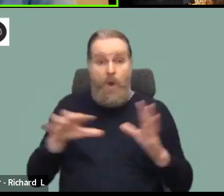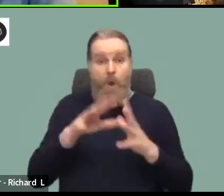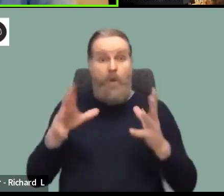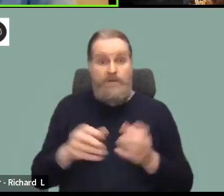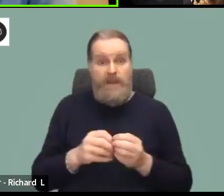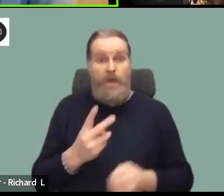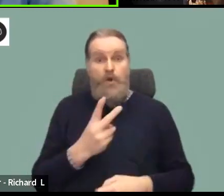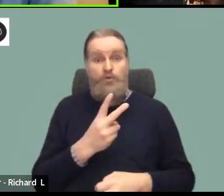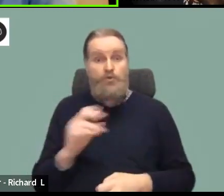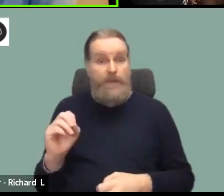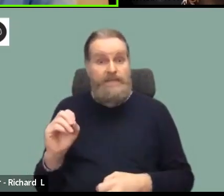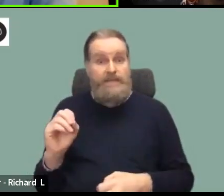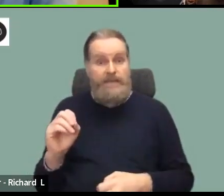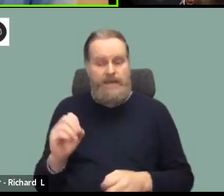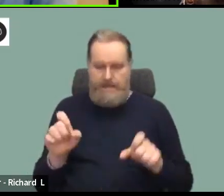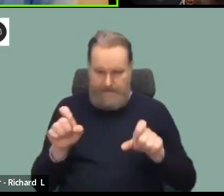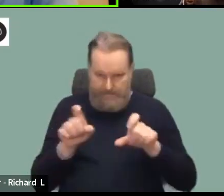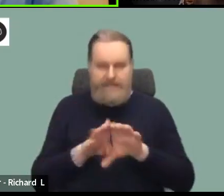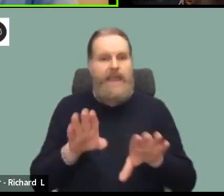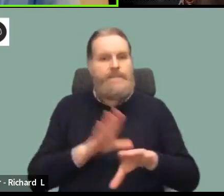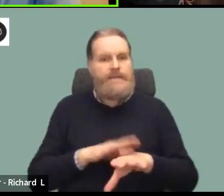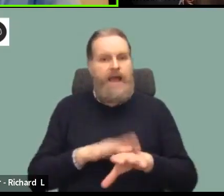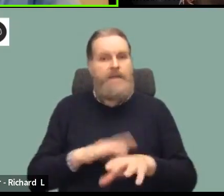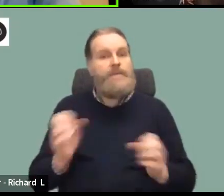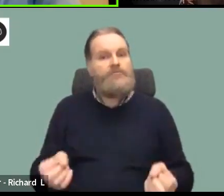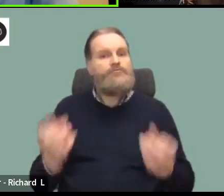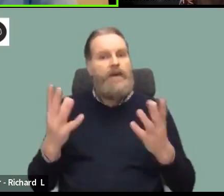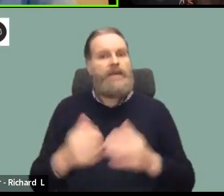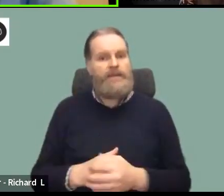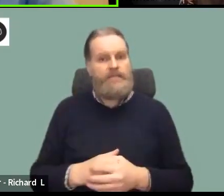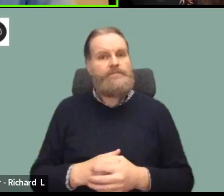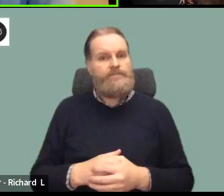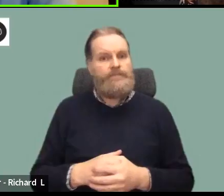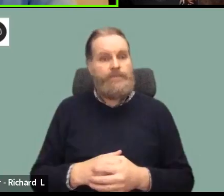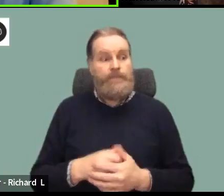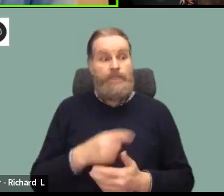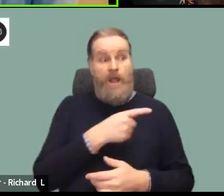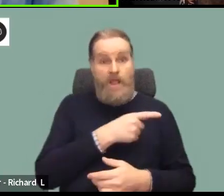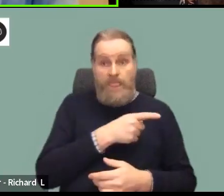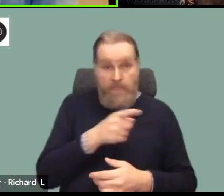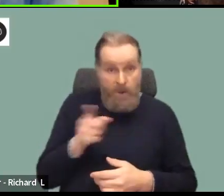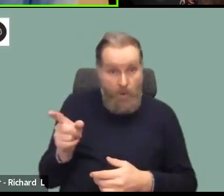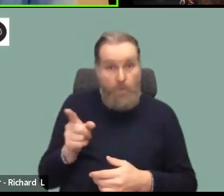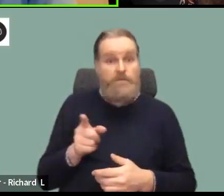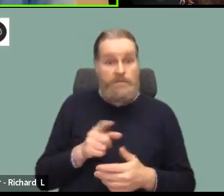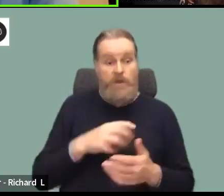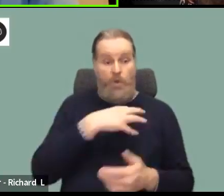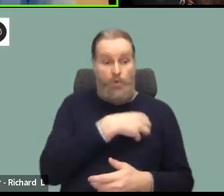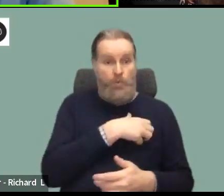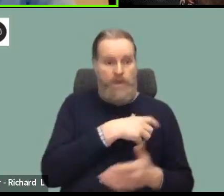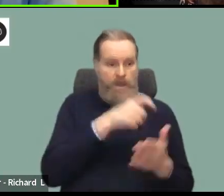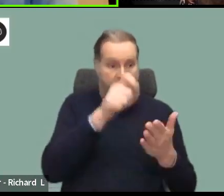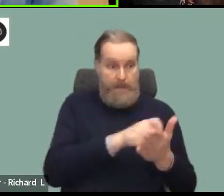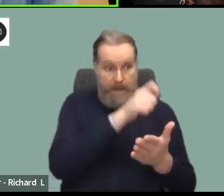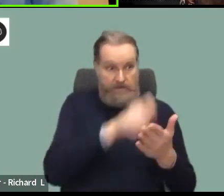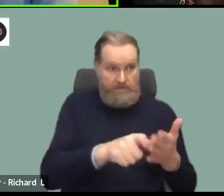prepare anything up to 20 unions prepared to consider taking action together. Those Unions in the main Unions in the main are balloting now. I'm mostly